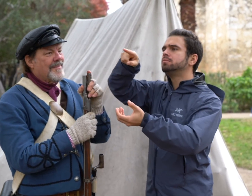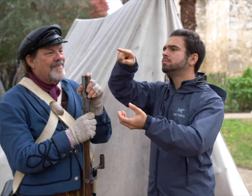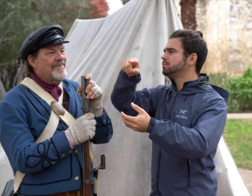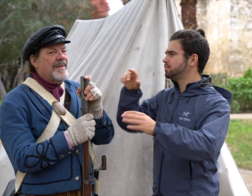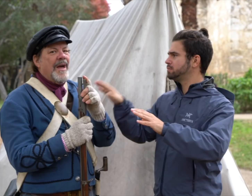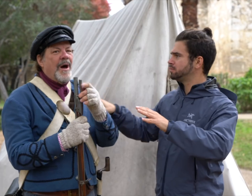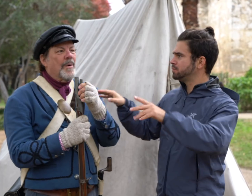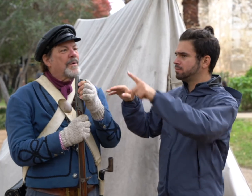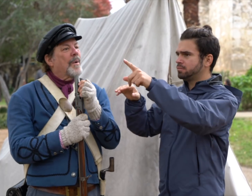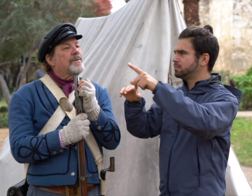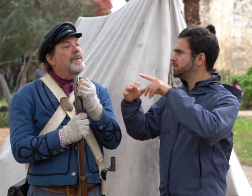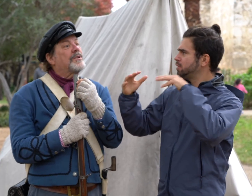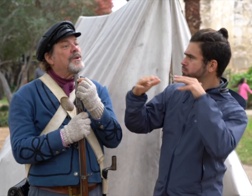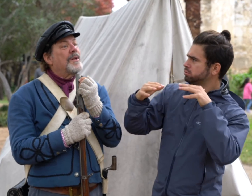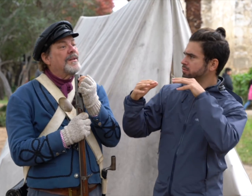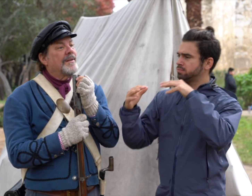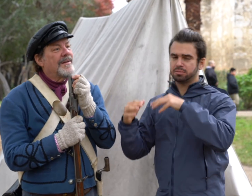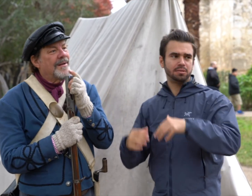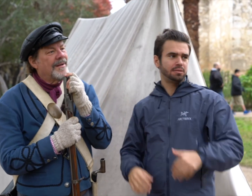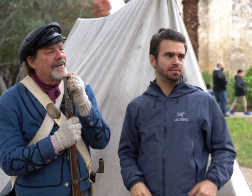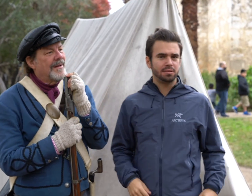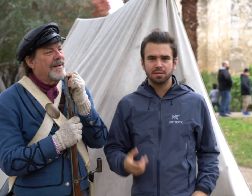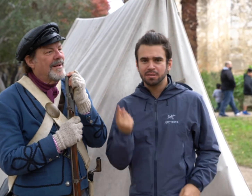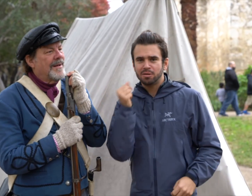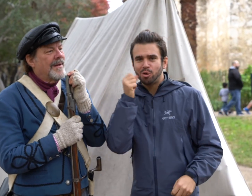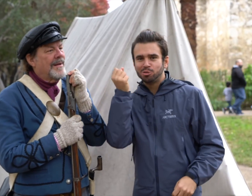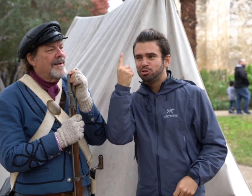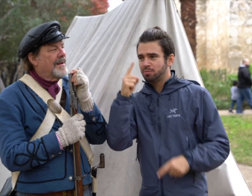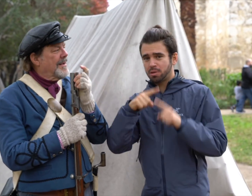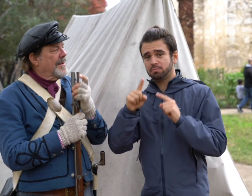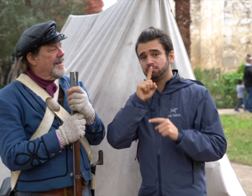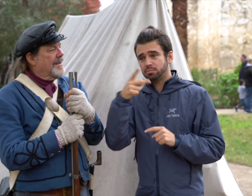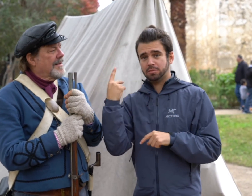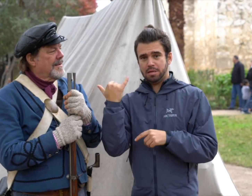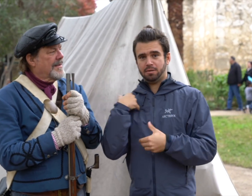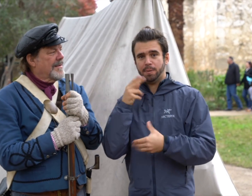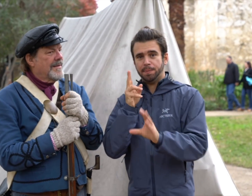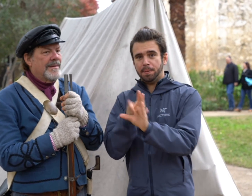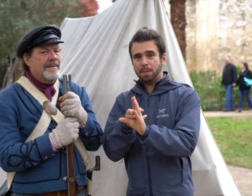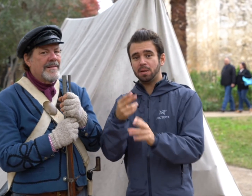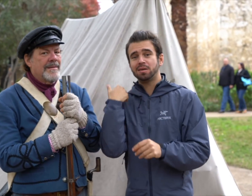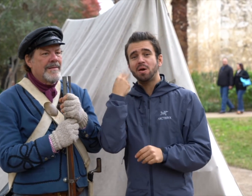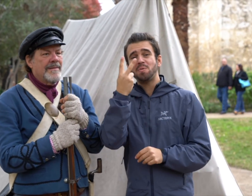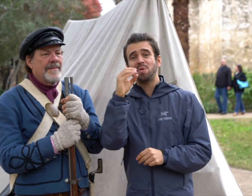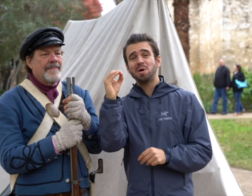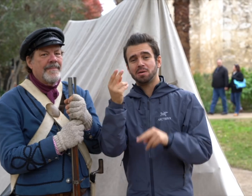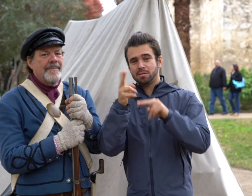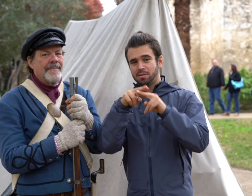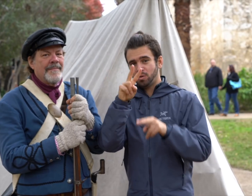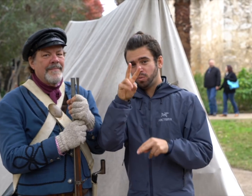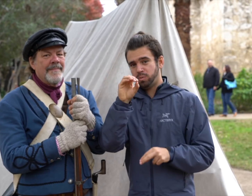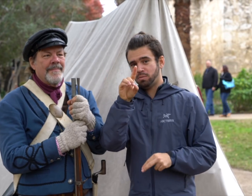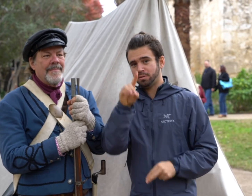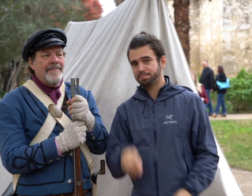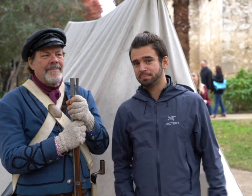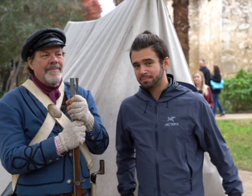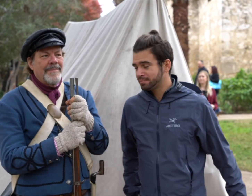Let's work together to defeat some enemies out there? He doesn't understand me, but I'm joining them. Now, it's 201.